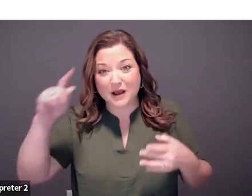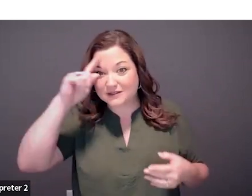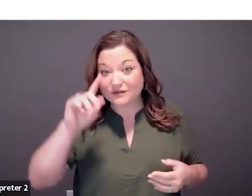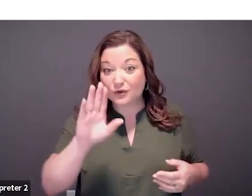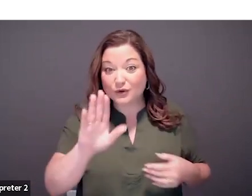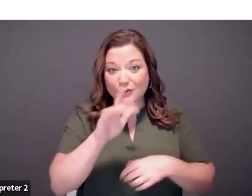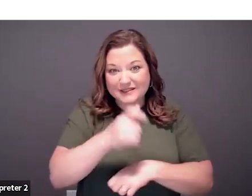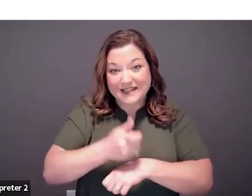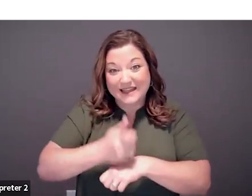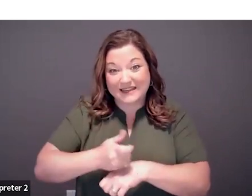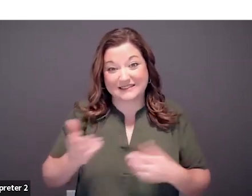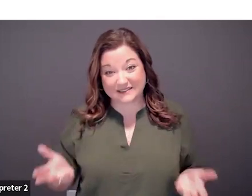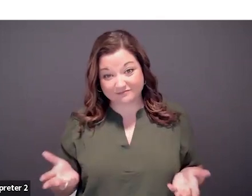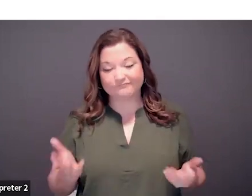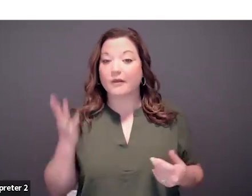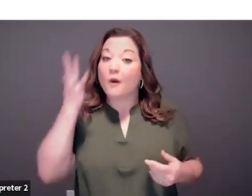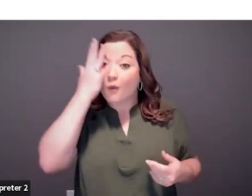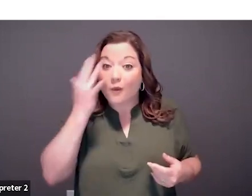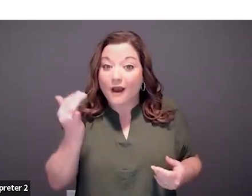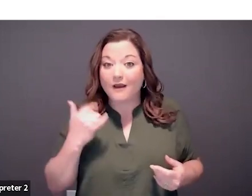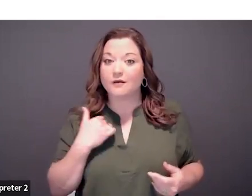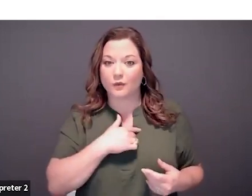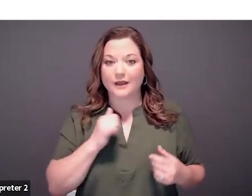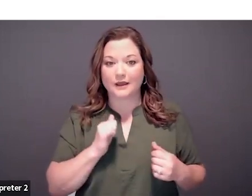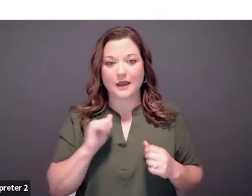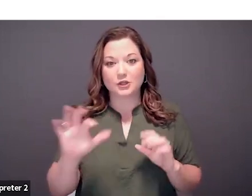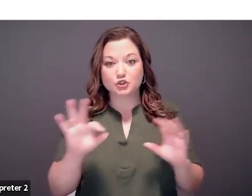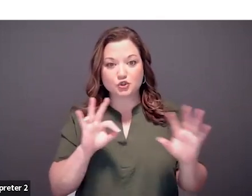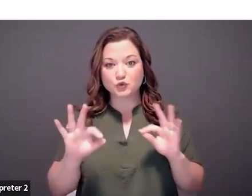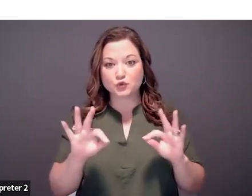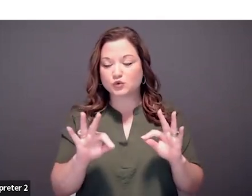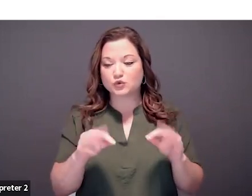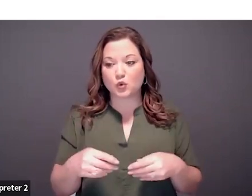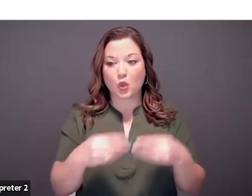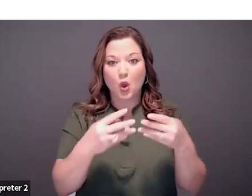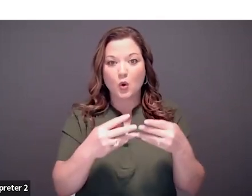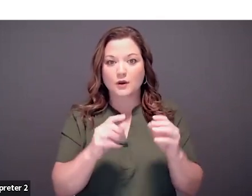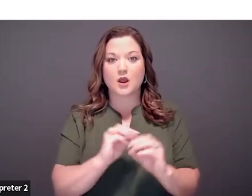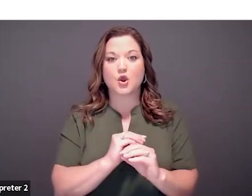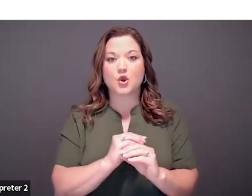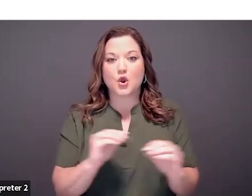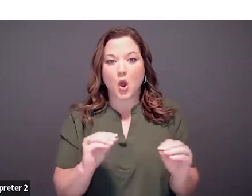areas so that we could choose to load absolutely no plugin styles